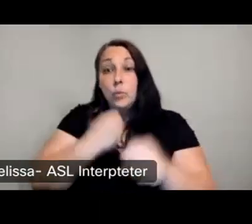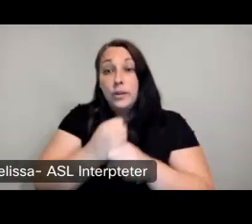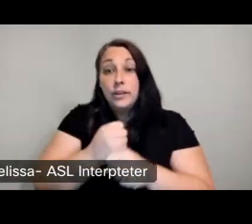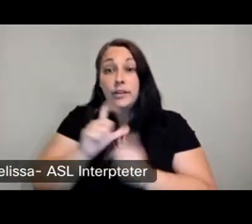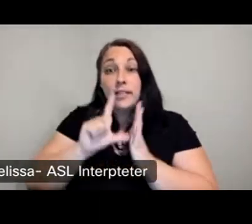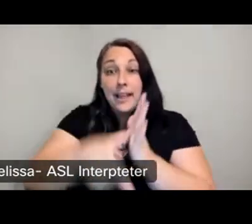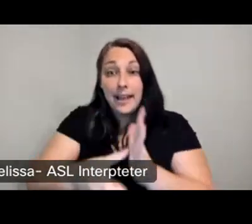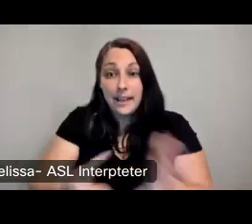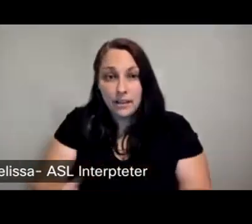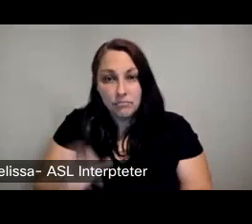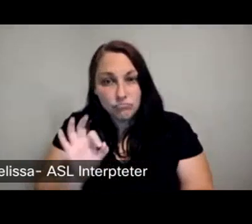and we still don't have a solution